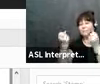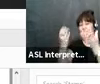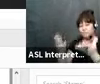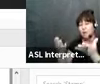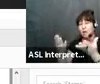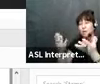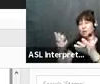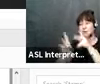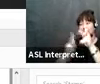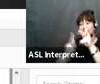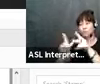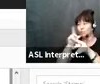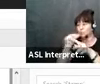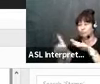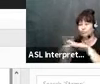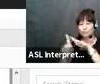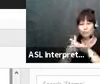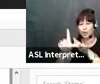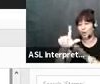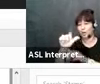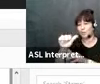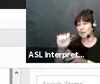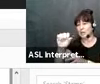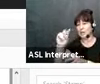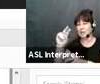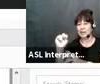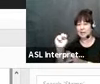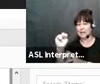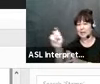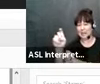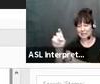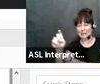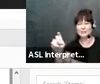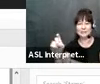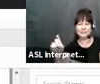outbreaks amongst agricultural and farmworker cases by age group were also very similar